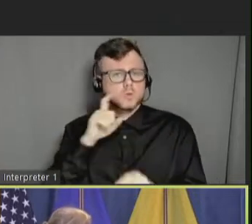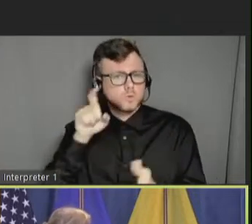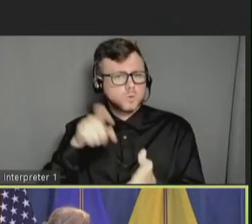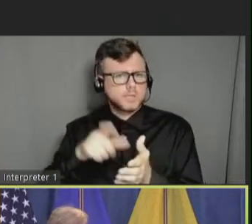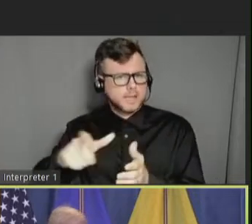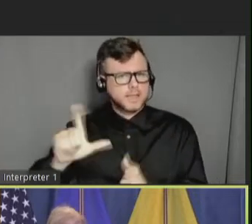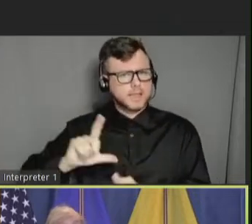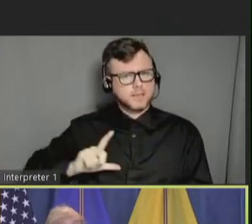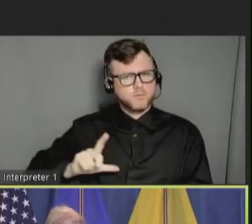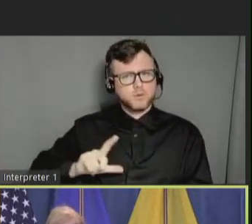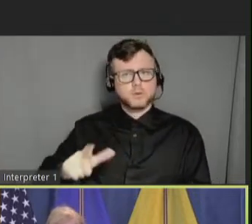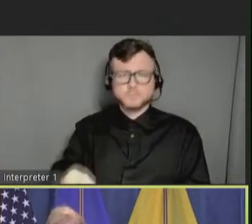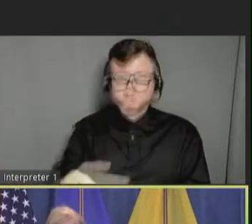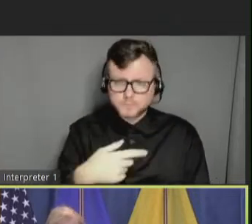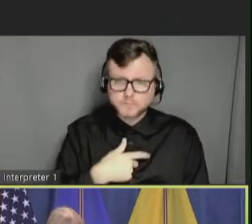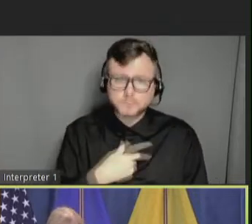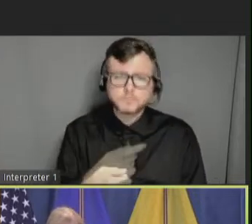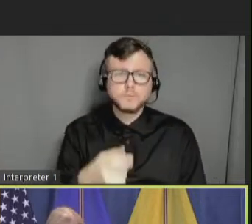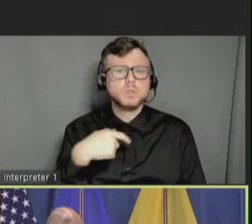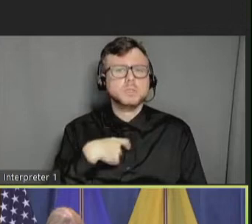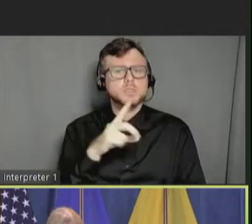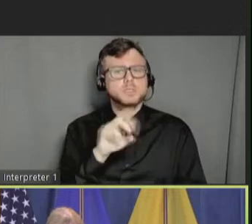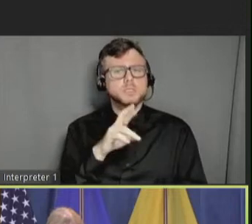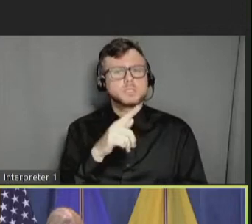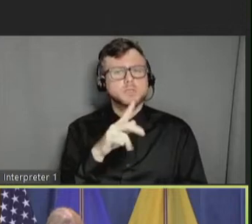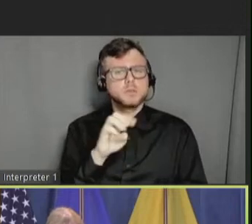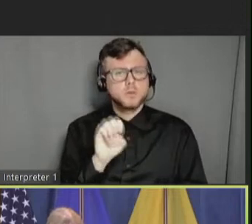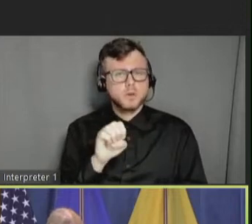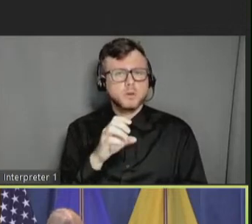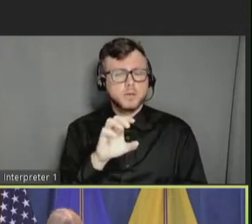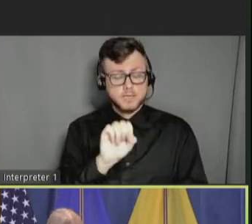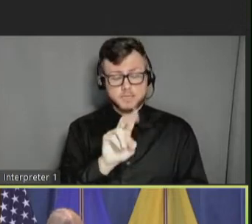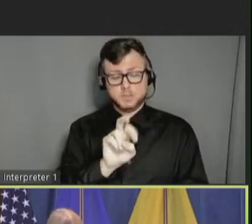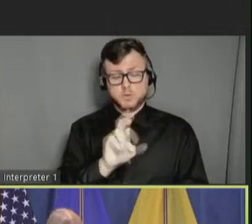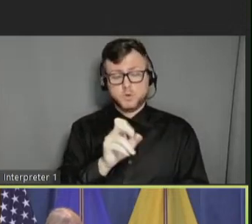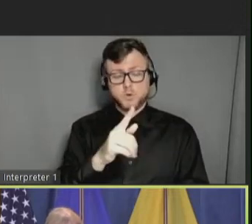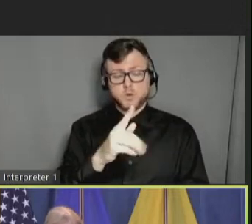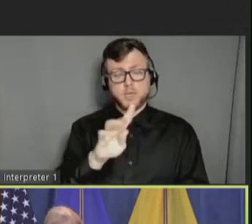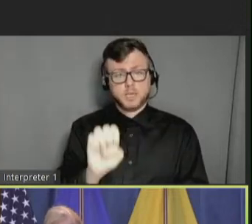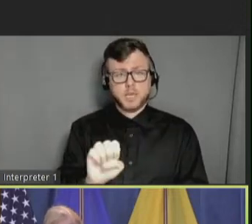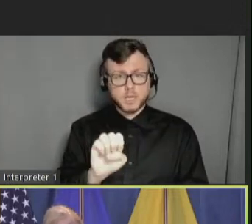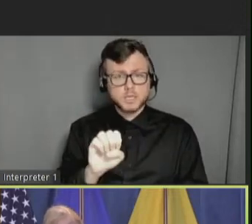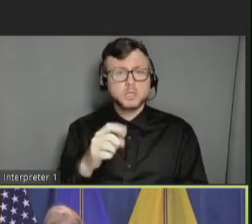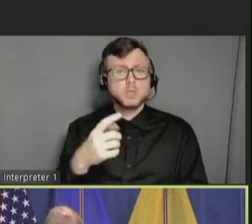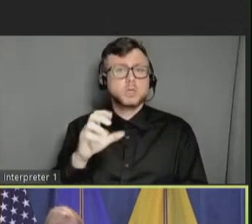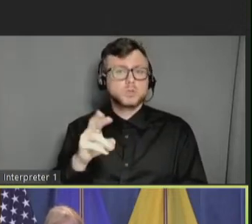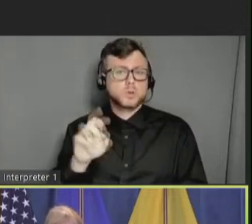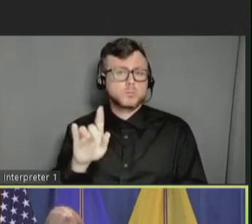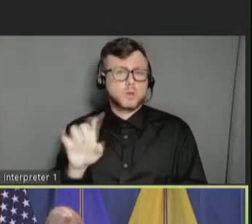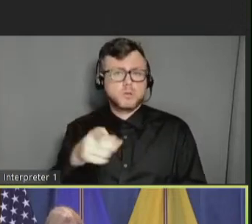we see a very substantial HBV genome decline, which inversely correlates with